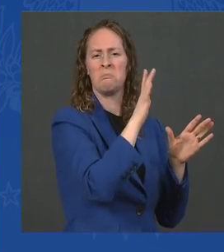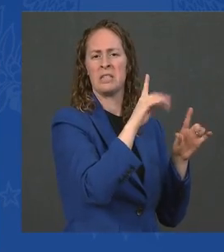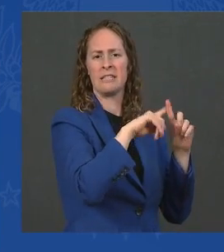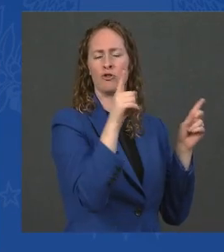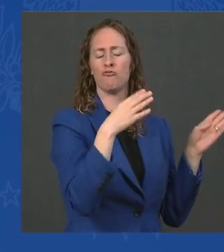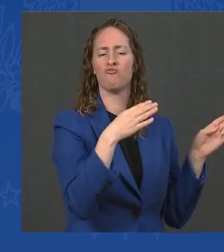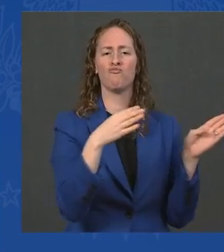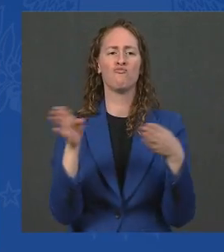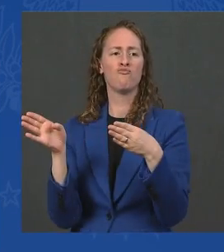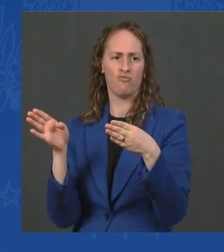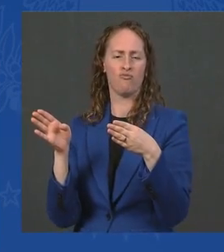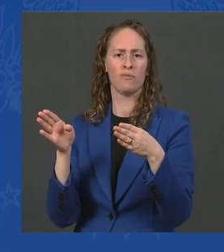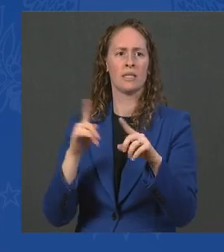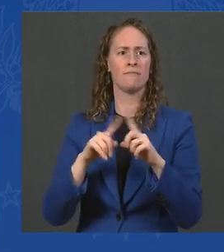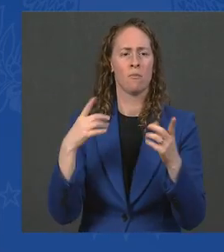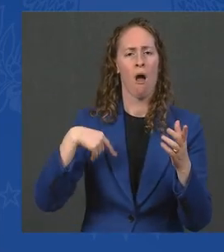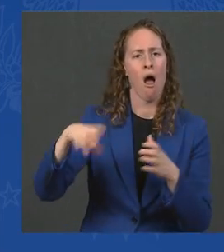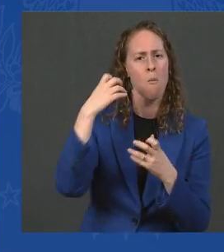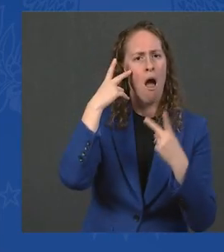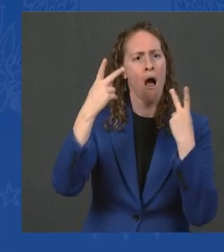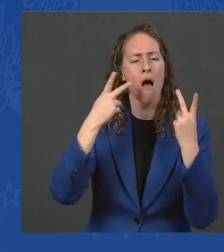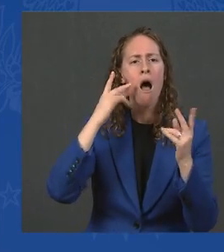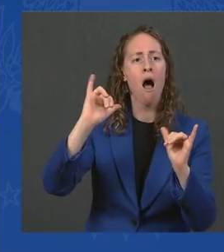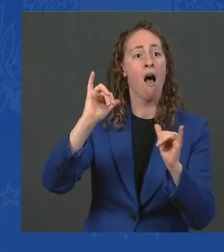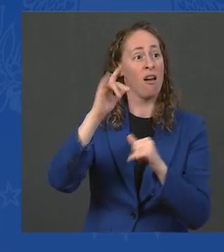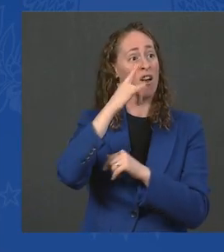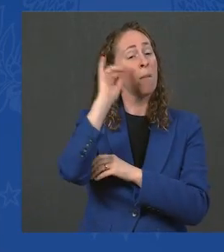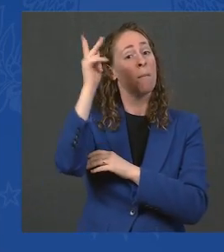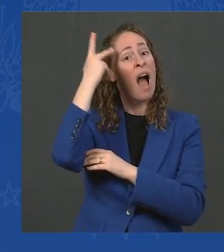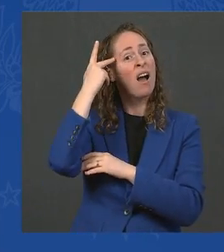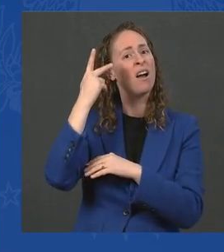where they see it's like a -- like a war, like a bitter feud.